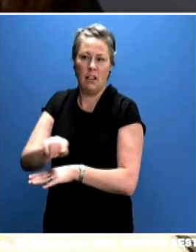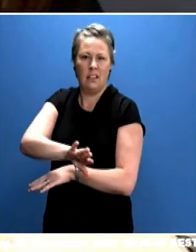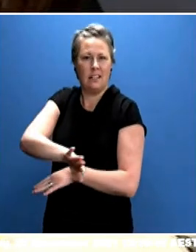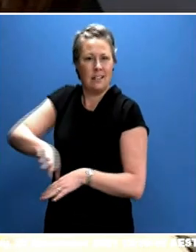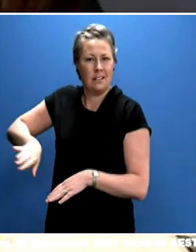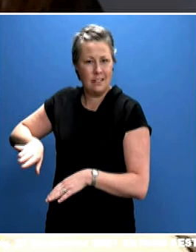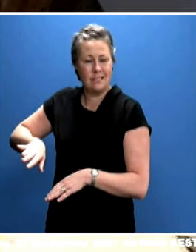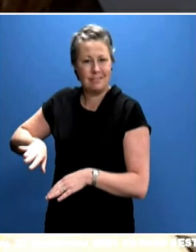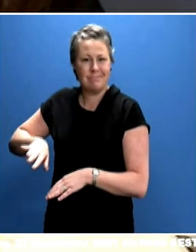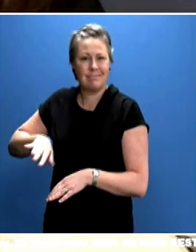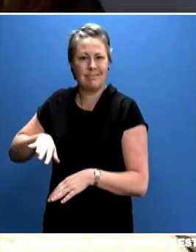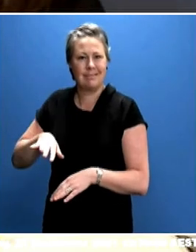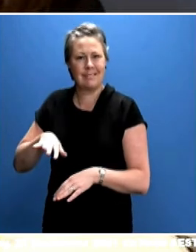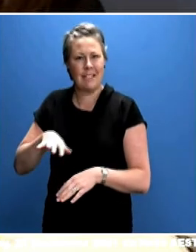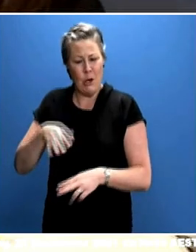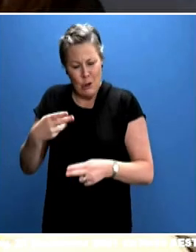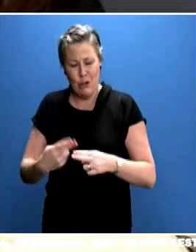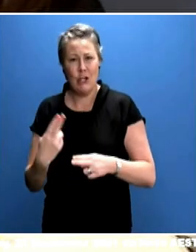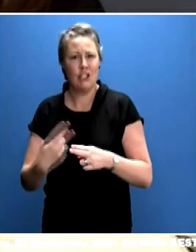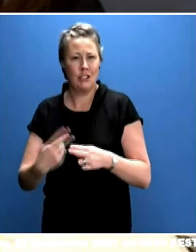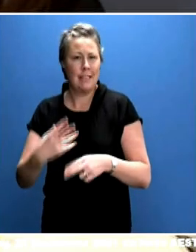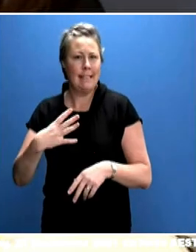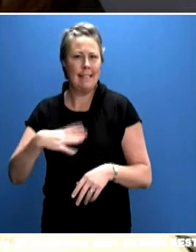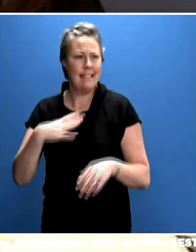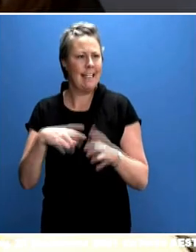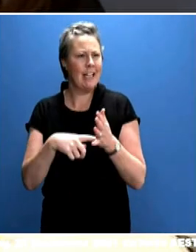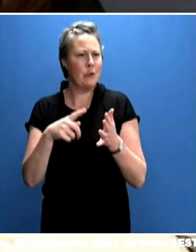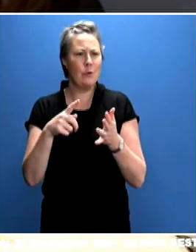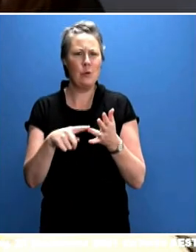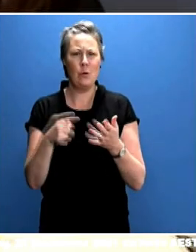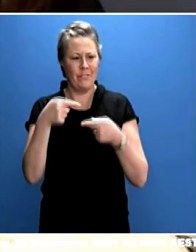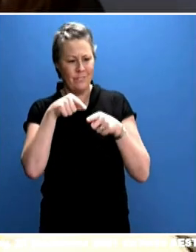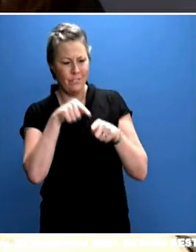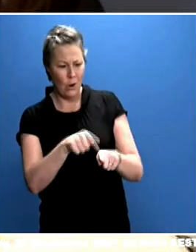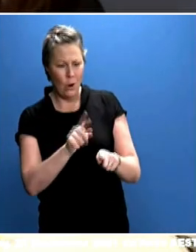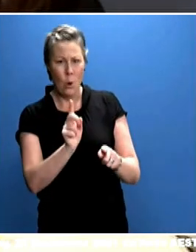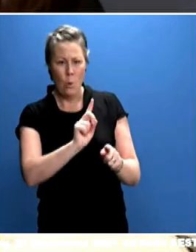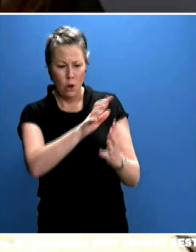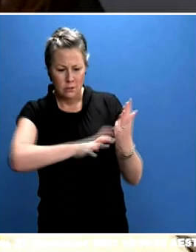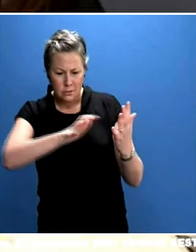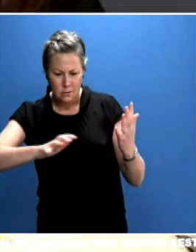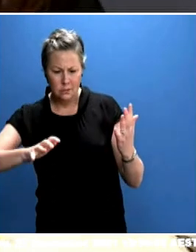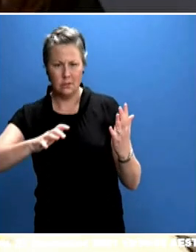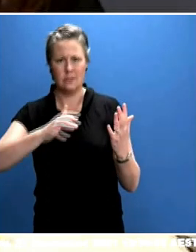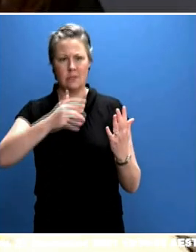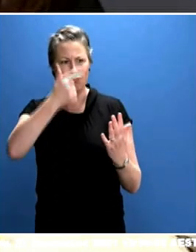urgent need to take up recommendations, aspirational things such as